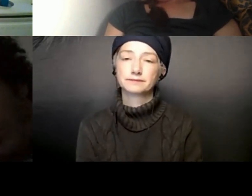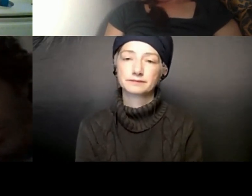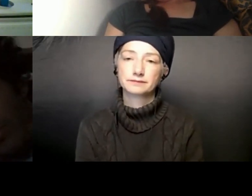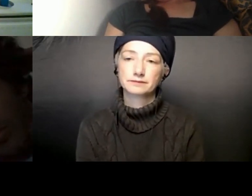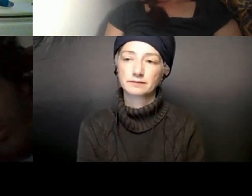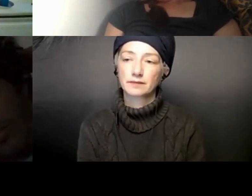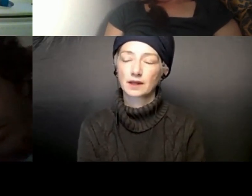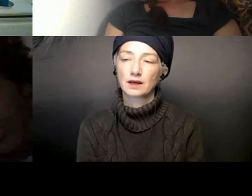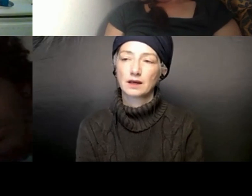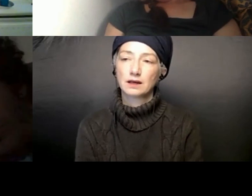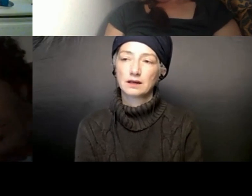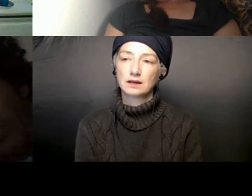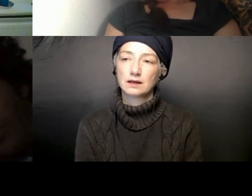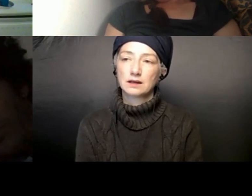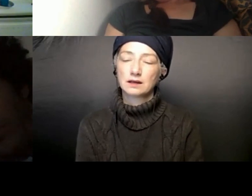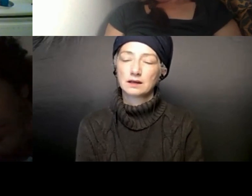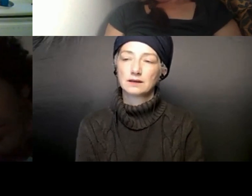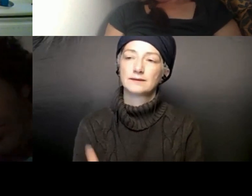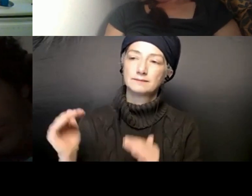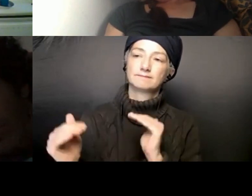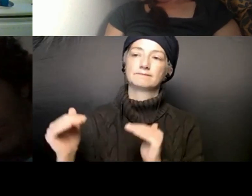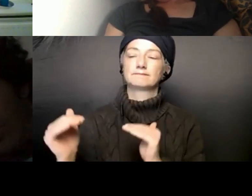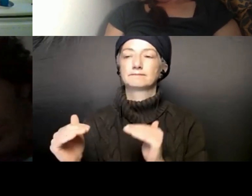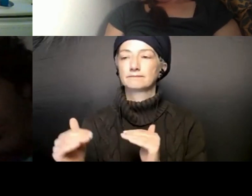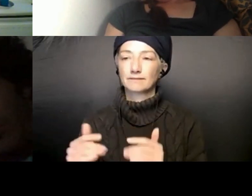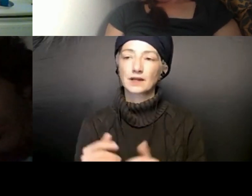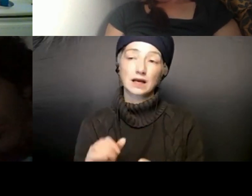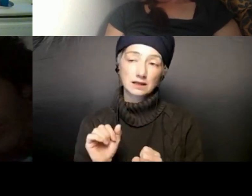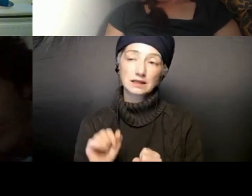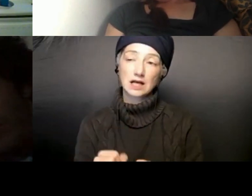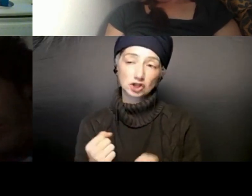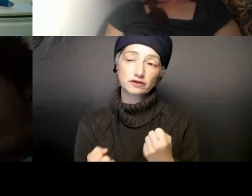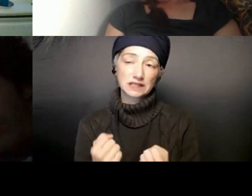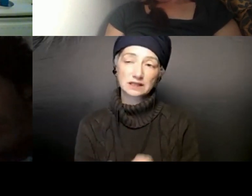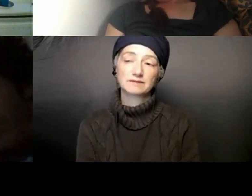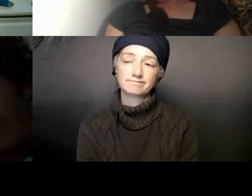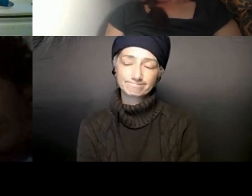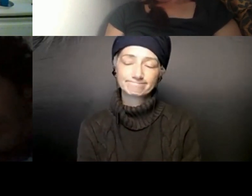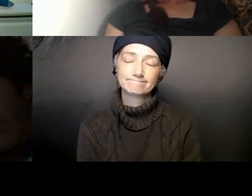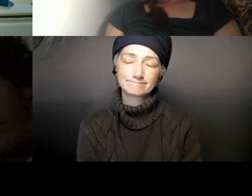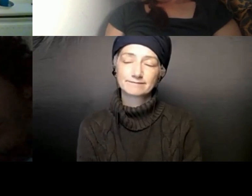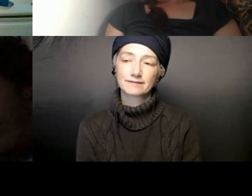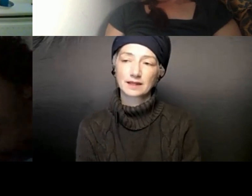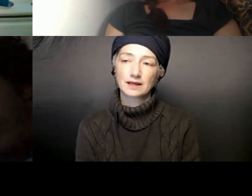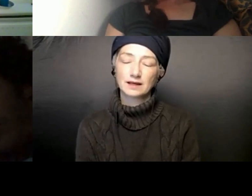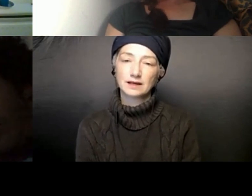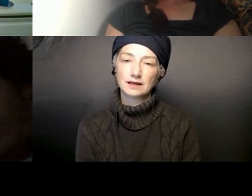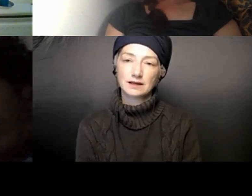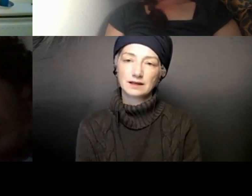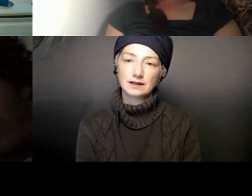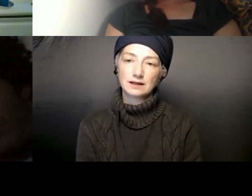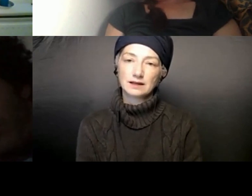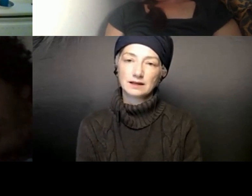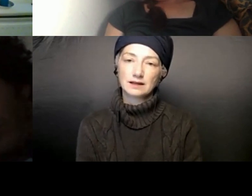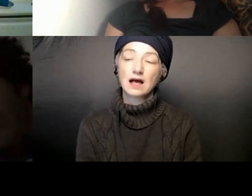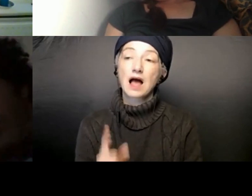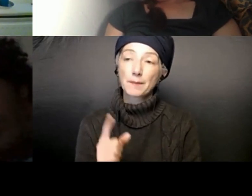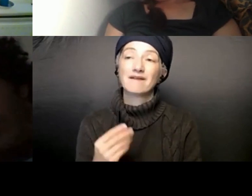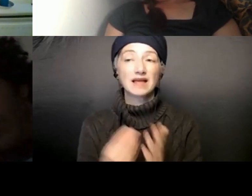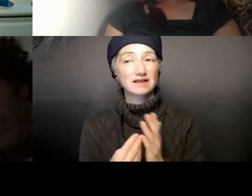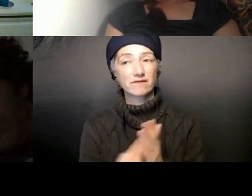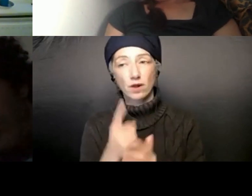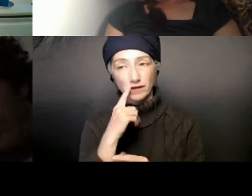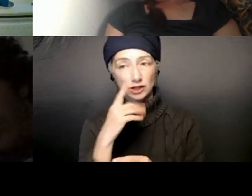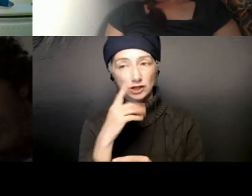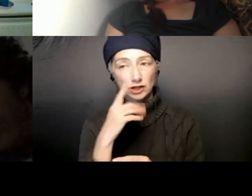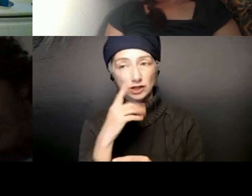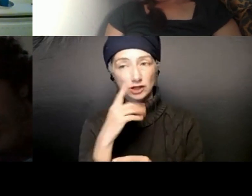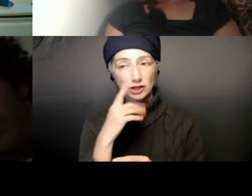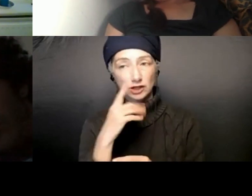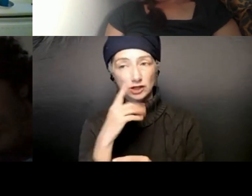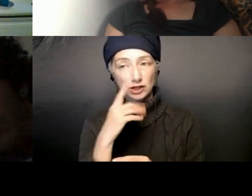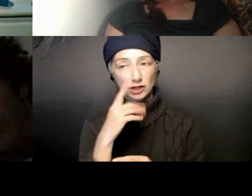And how that can be kind of tricky to navigate at times, but also very worth it. And also,